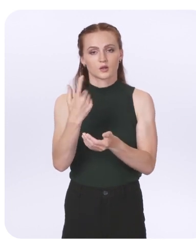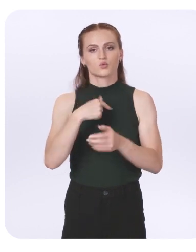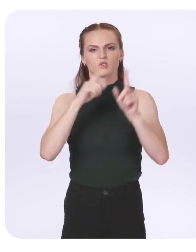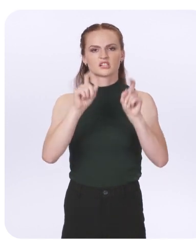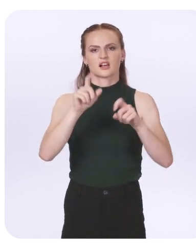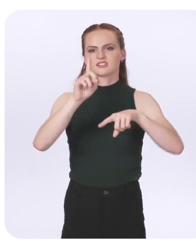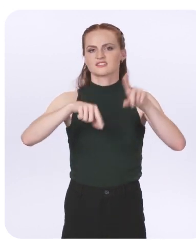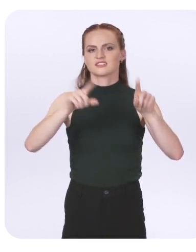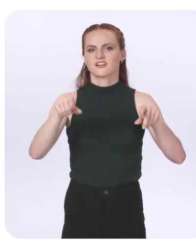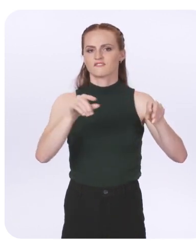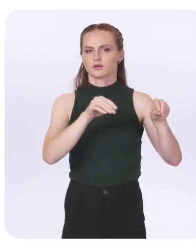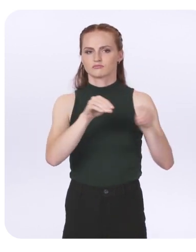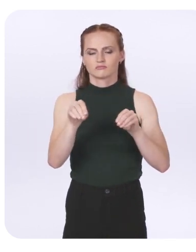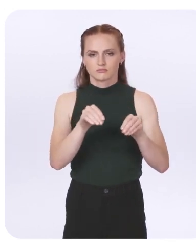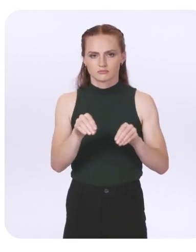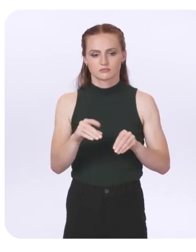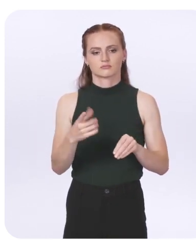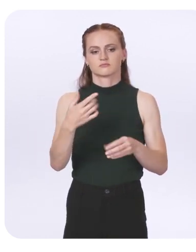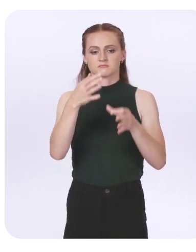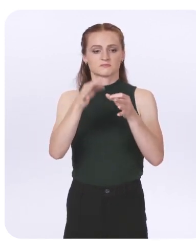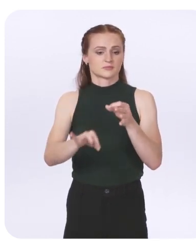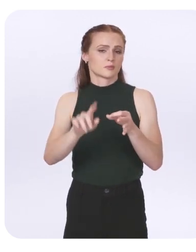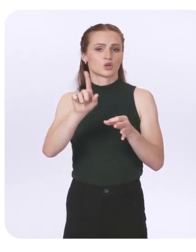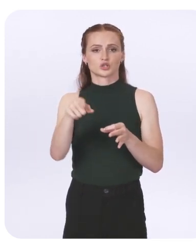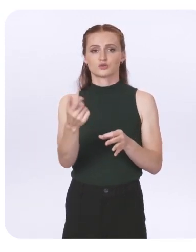To reload just press a button to eject the magazine.